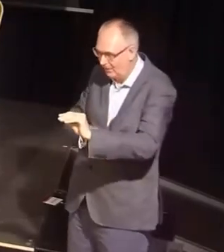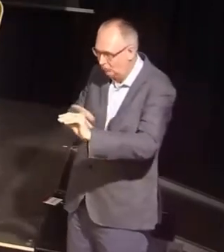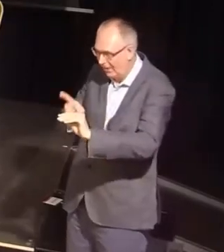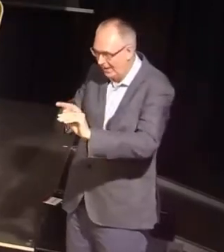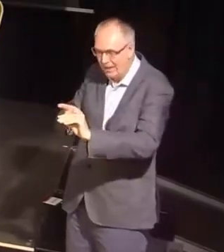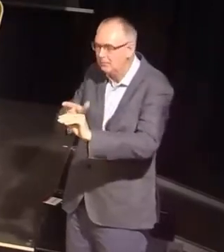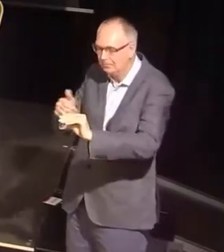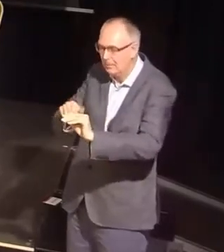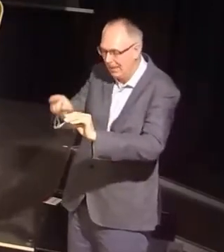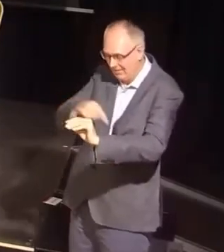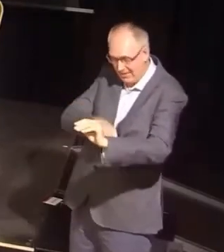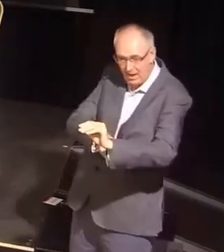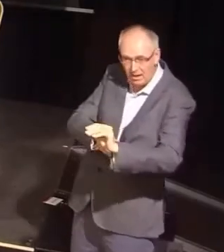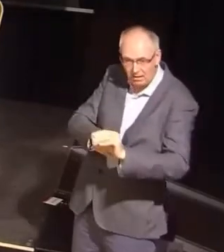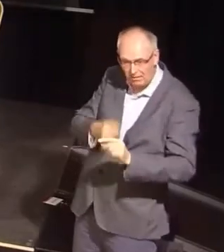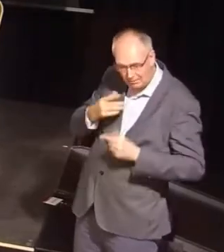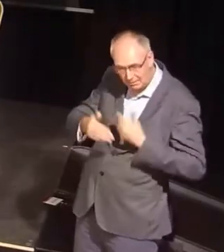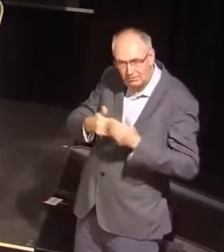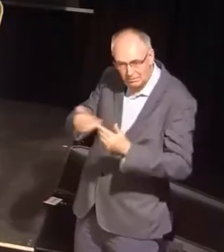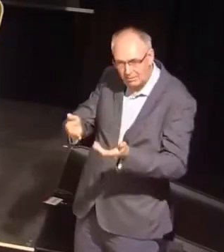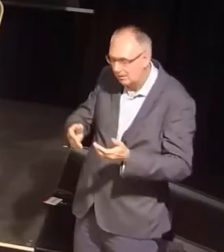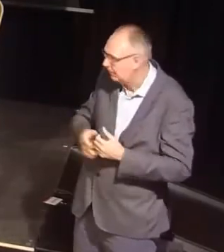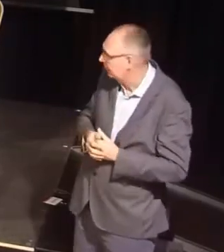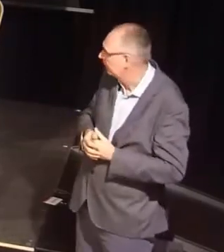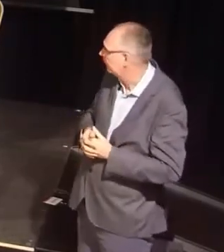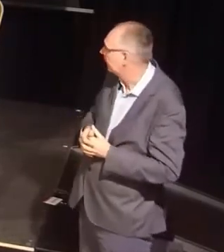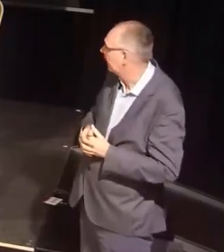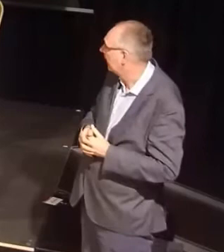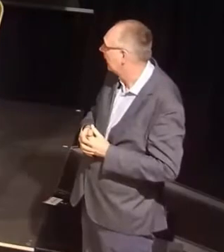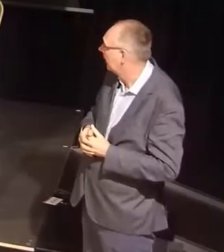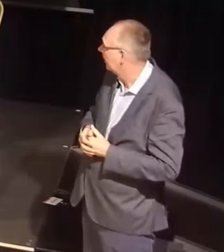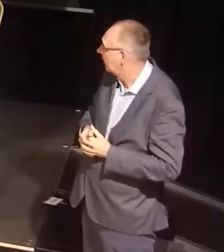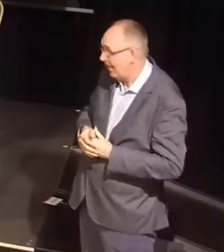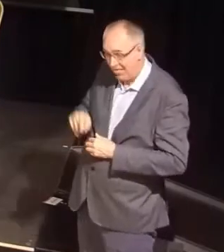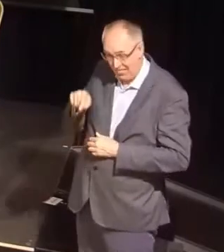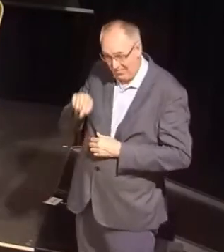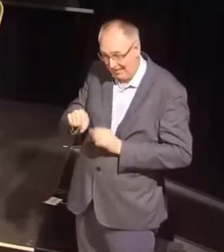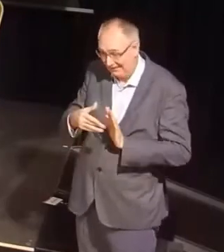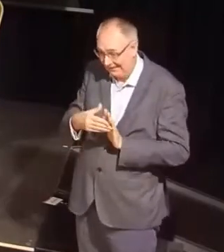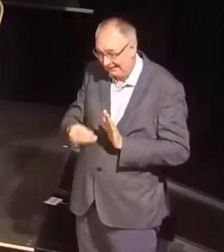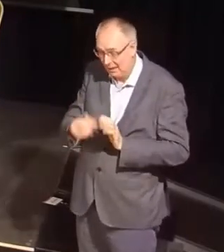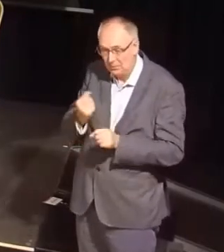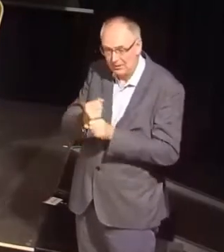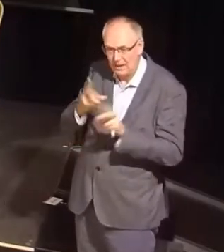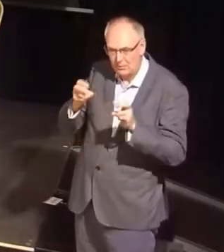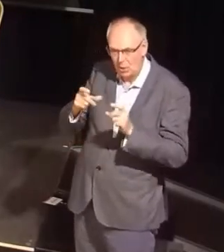and keep going. The game that I'm going to be talking about just for this example, is called Ding Dong XL.